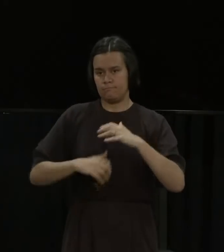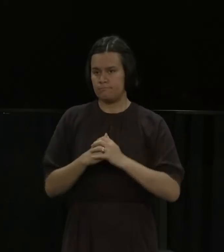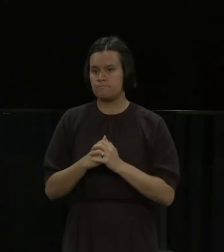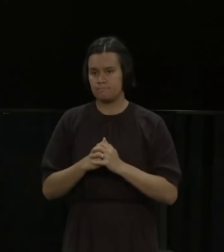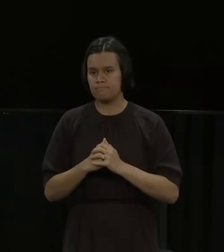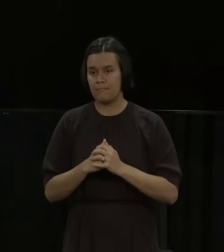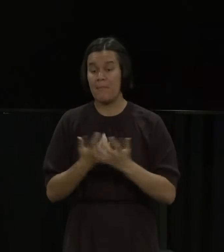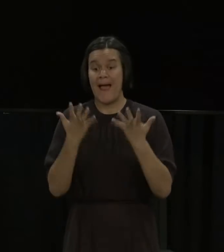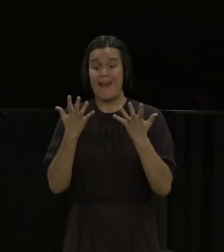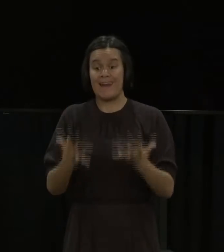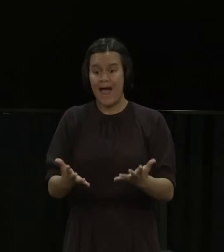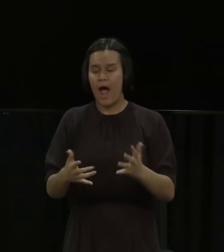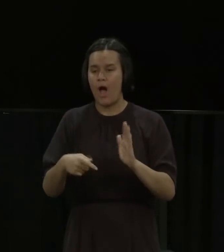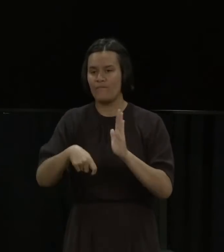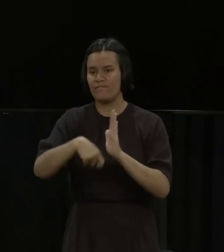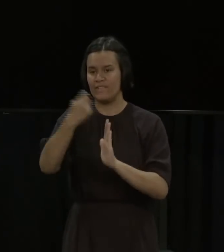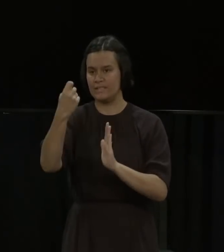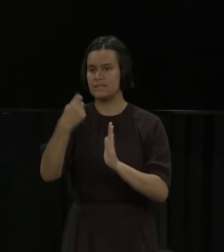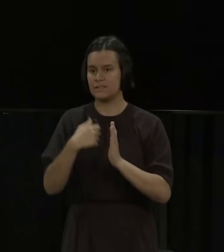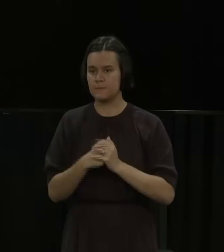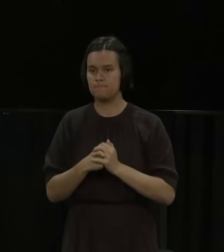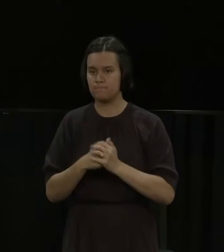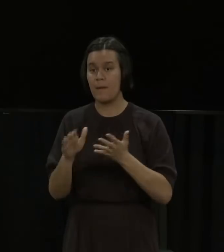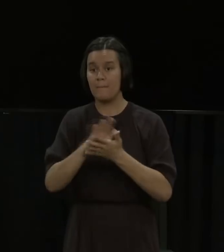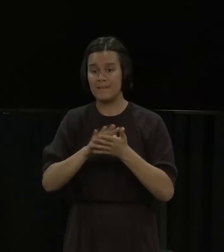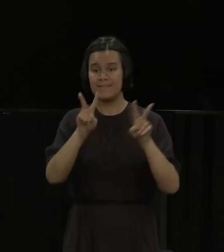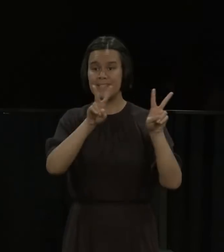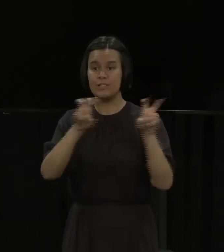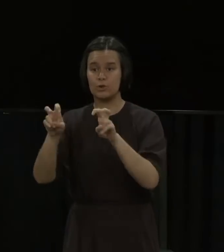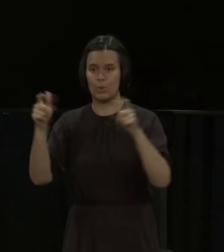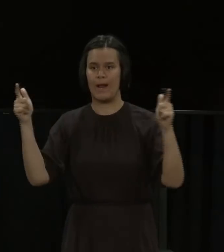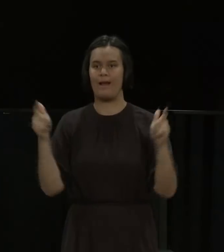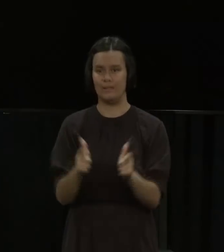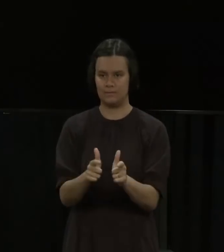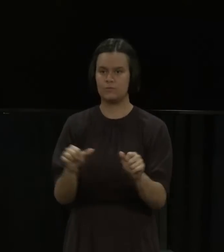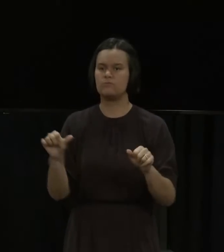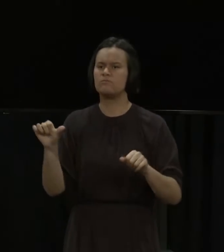system software, looks much the same. It was turning down the volume